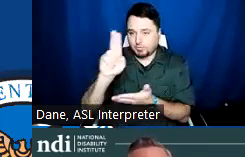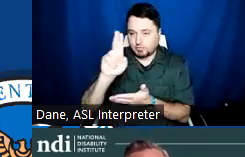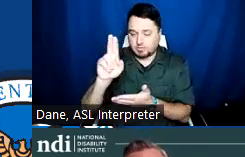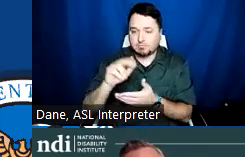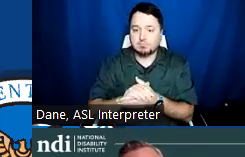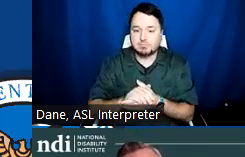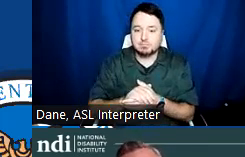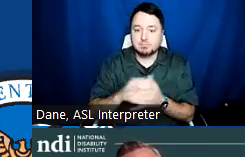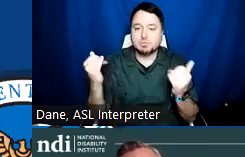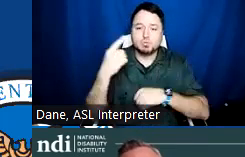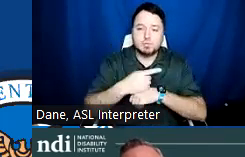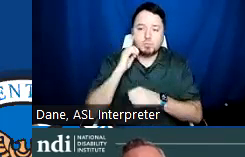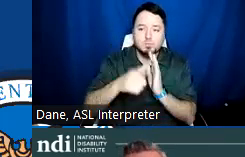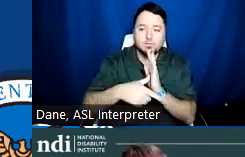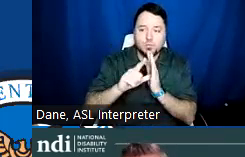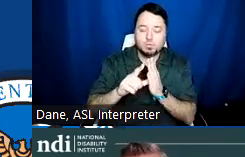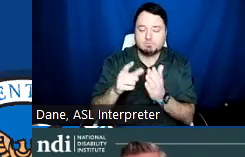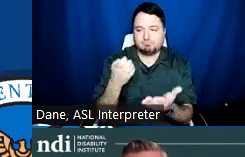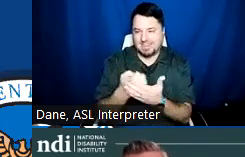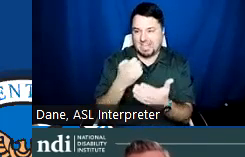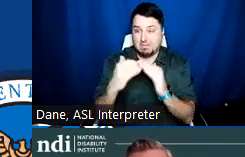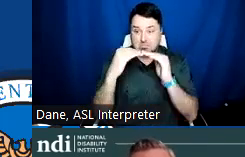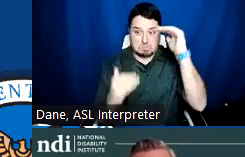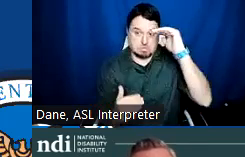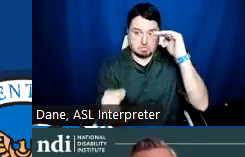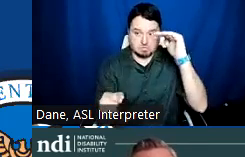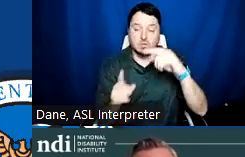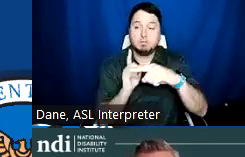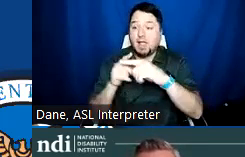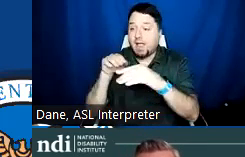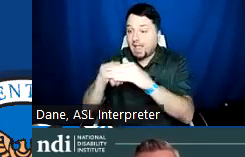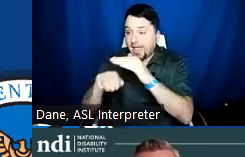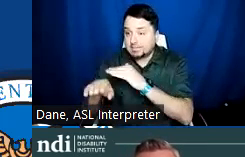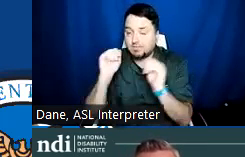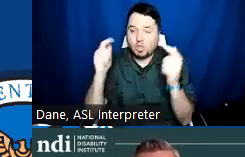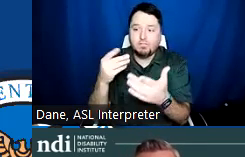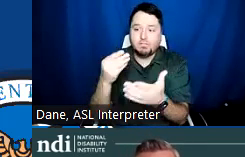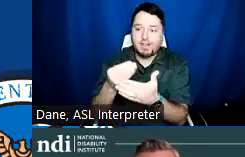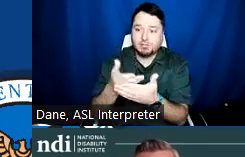will review economic disparities and access to financial resources within native communities.